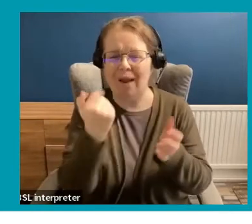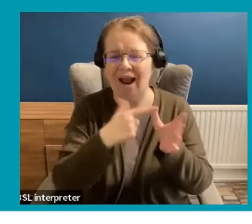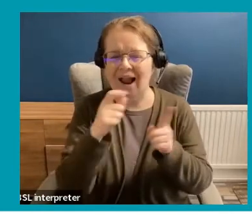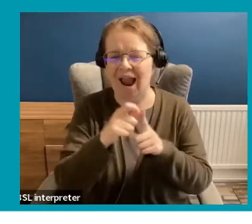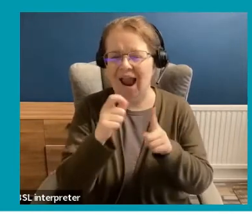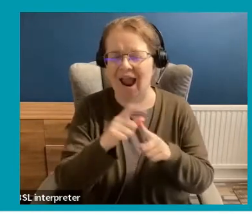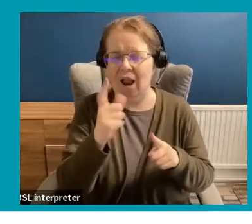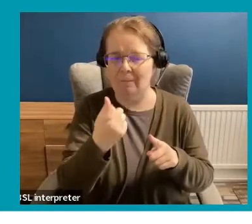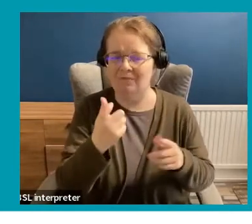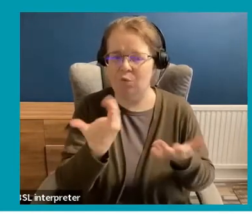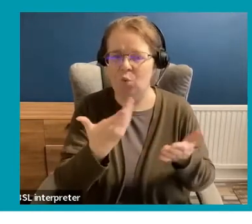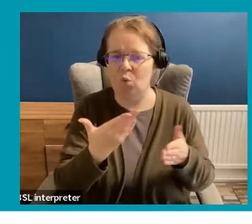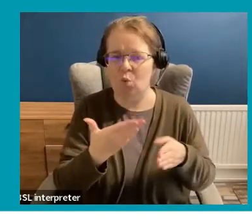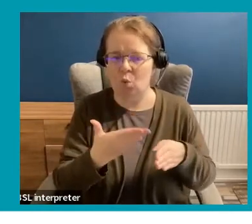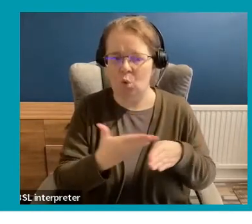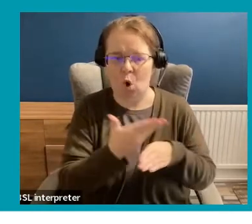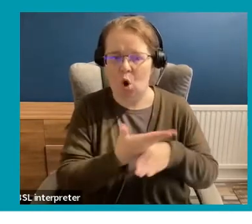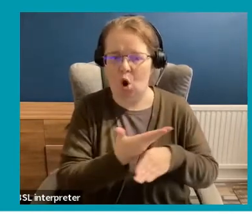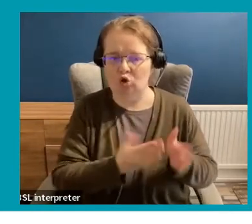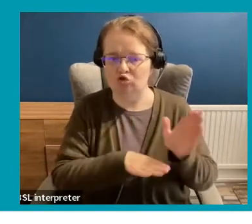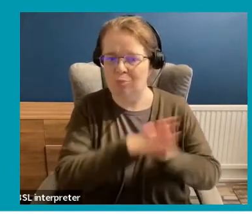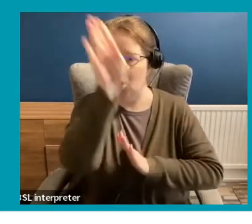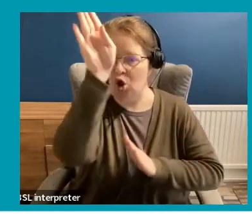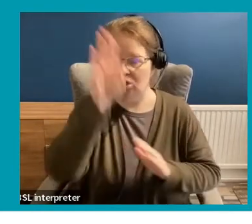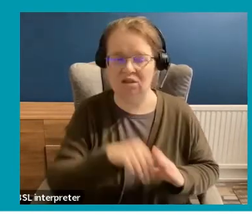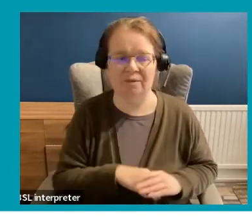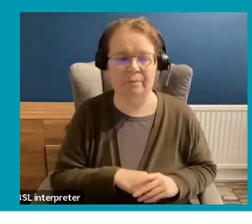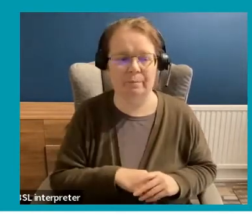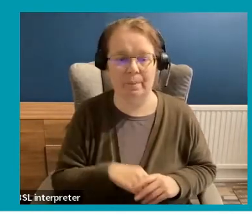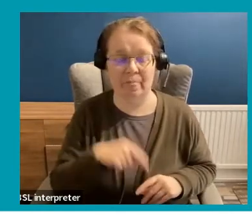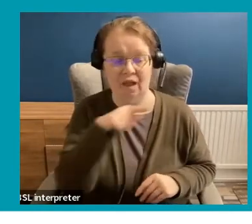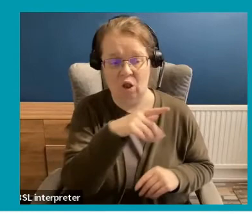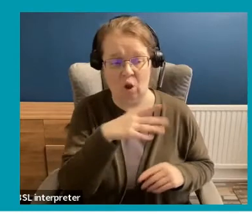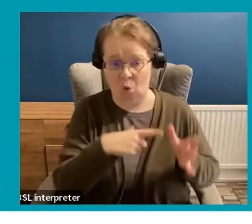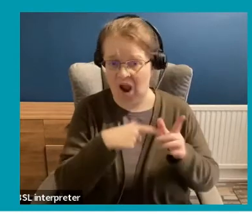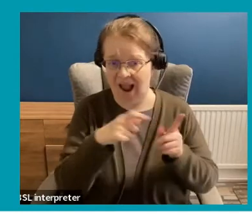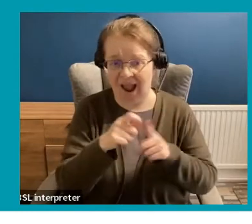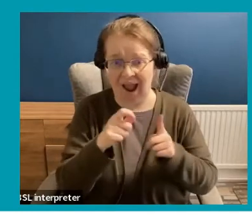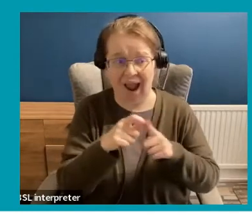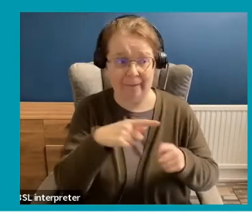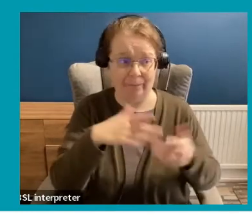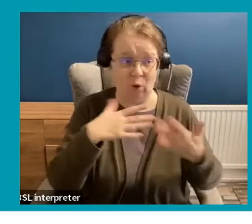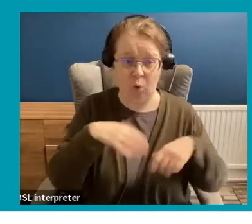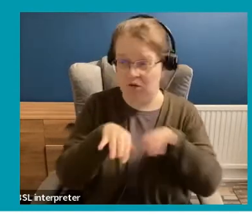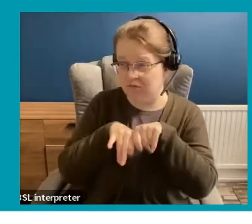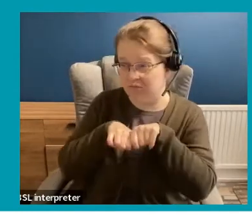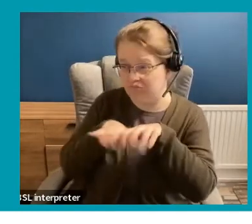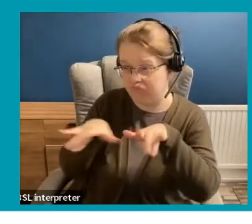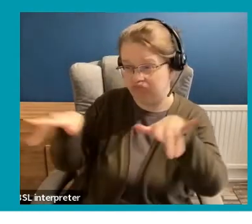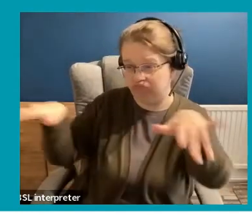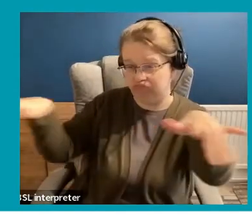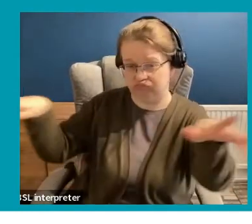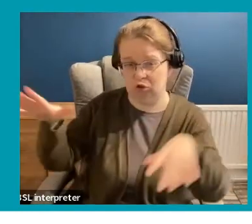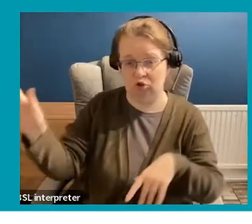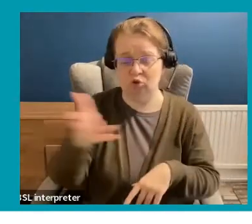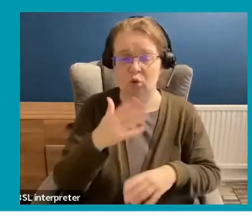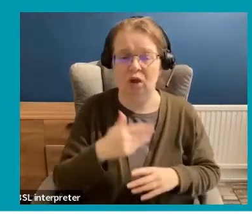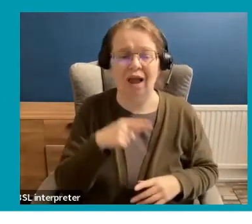have ambitions to get their app out to as many entrepreneurs as possible they recognized that